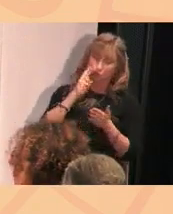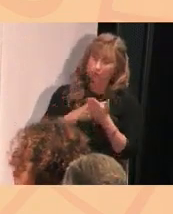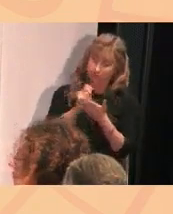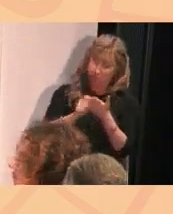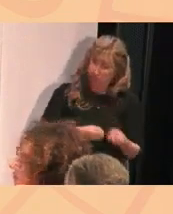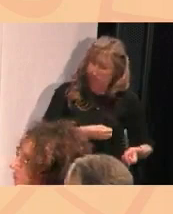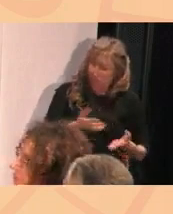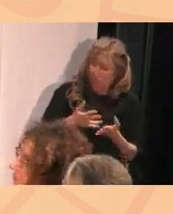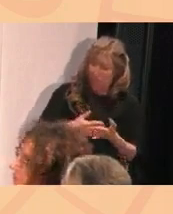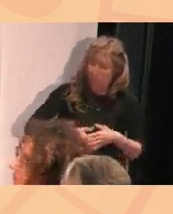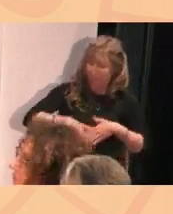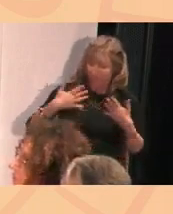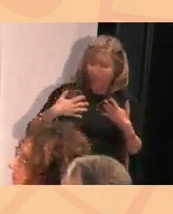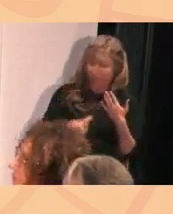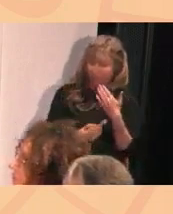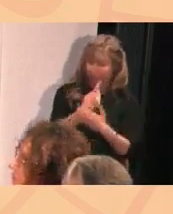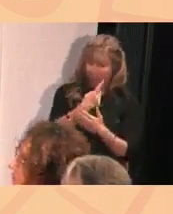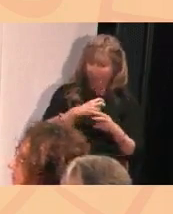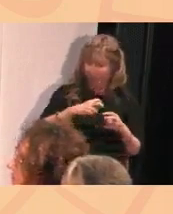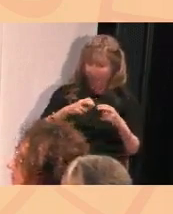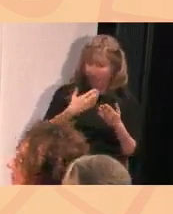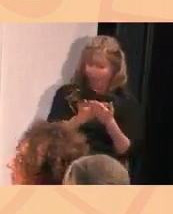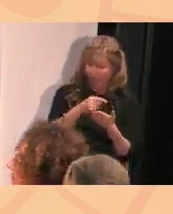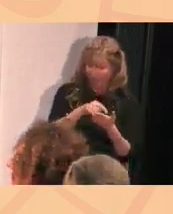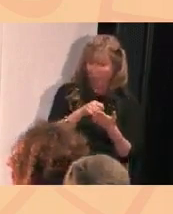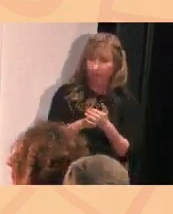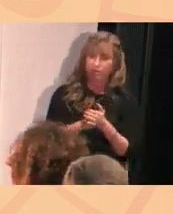In addition, you wrote numerous reports to the Australia Council.